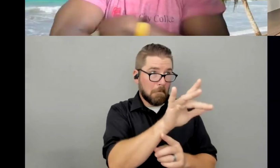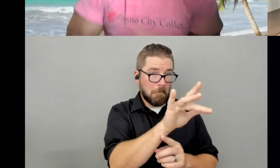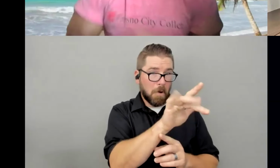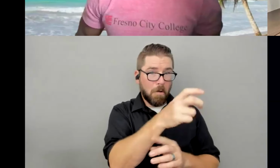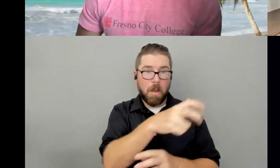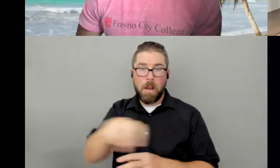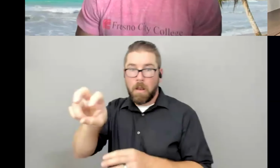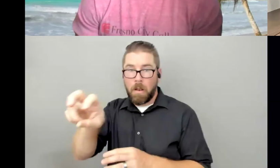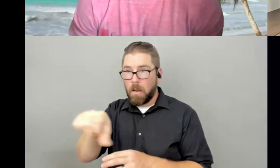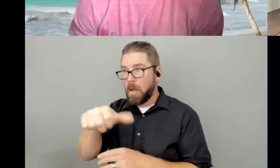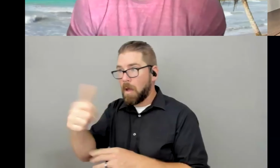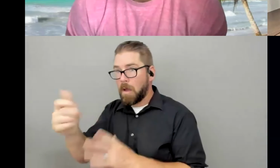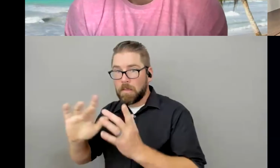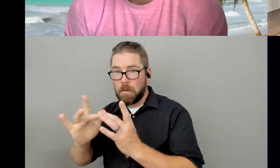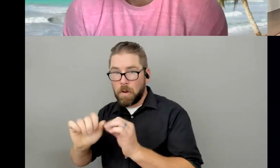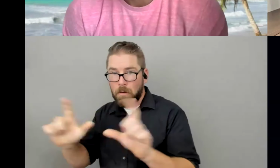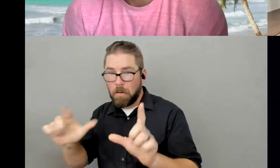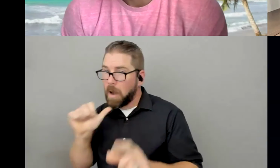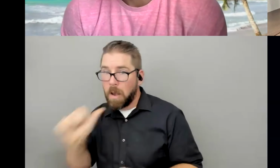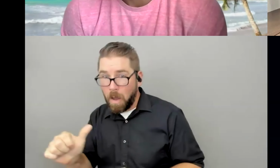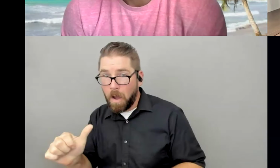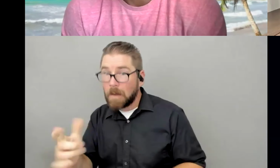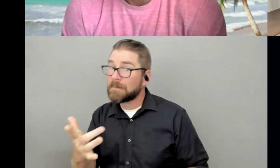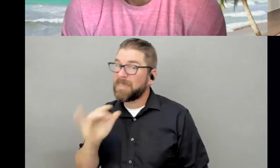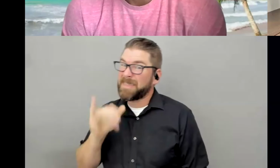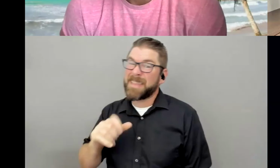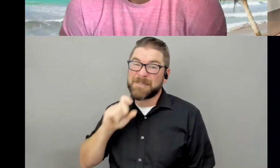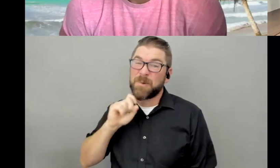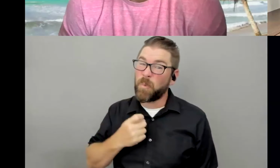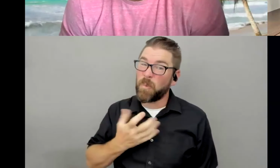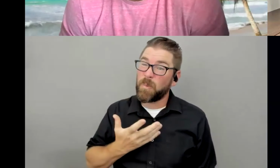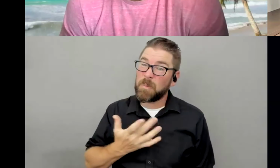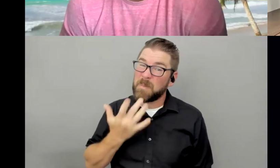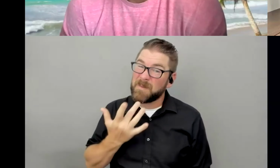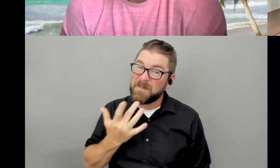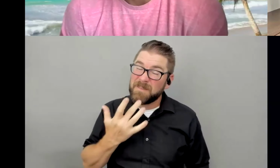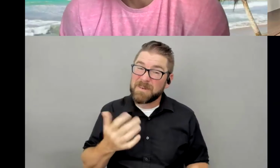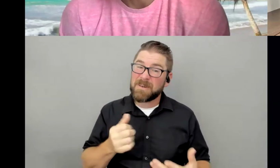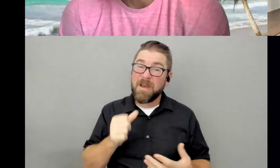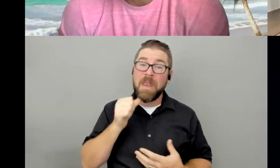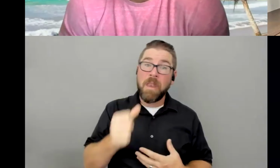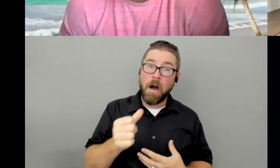But yeah, I don't know. I'm just throwing ideas out there. That's exactly what we want you to do. Yes.